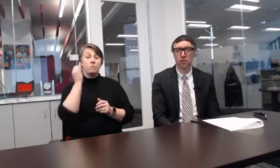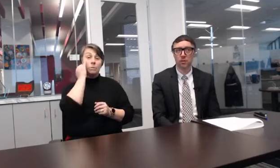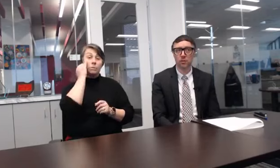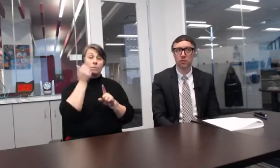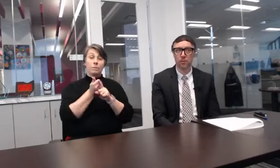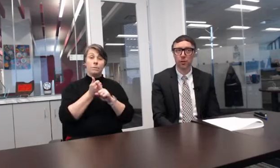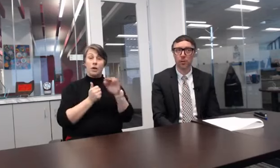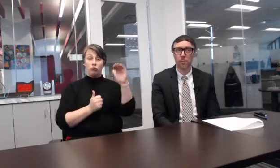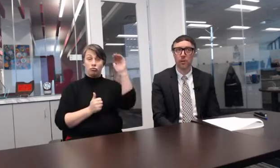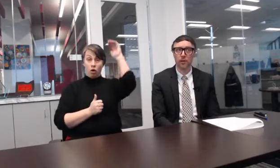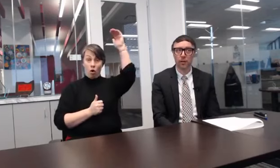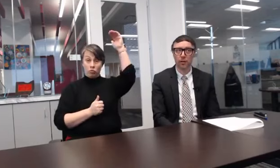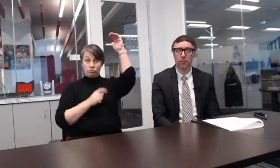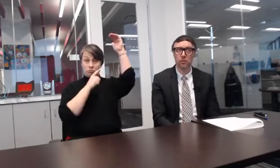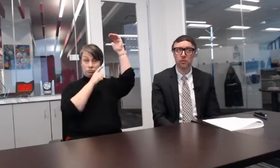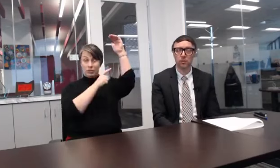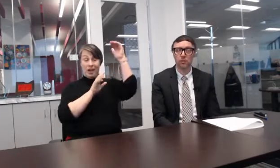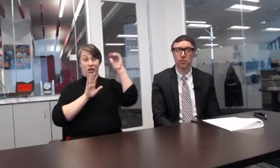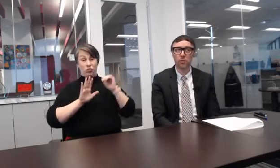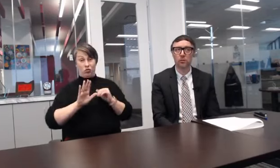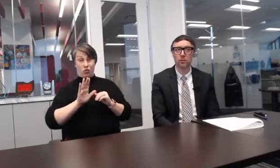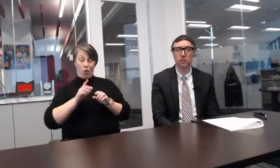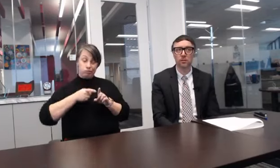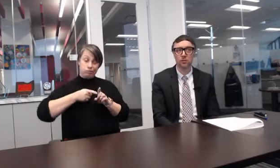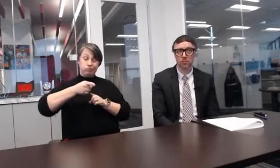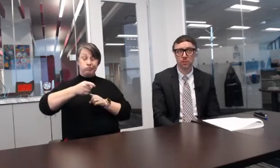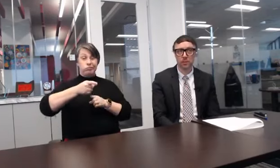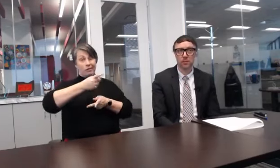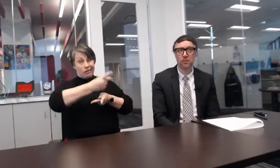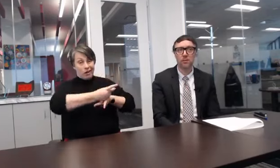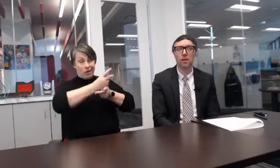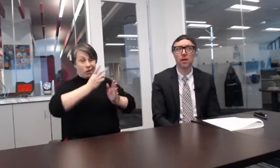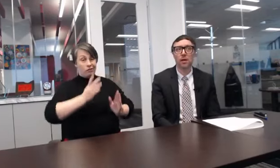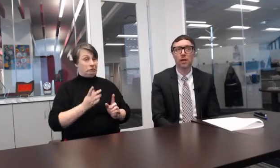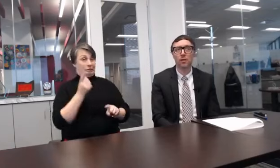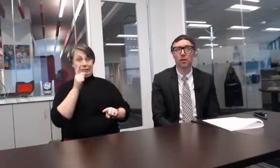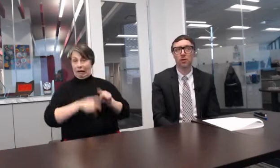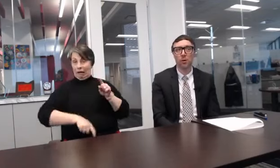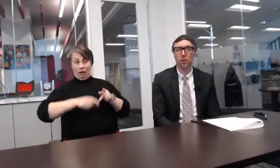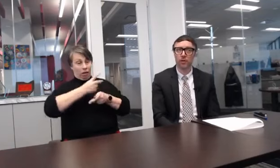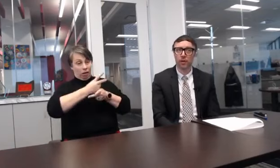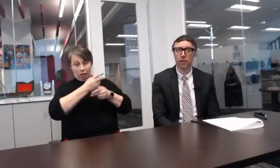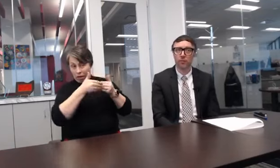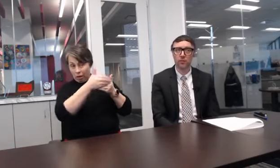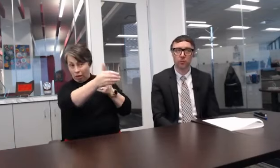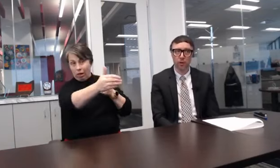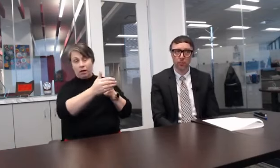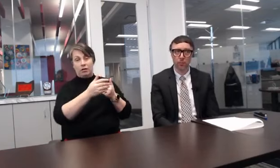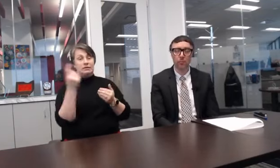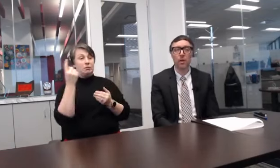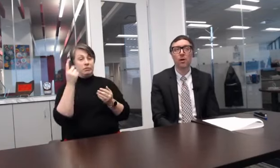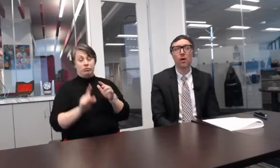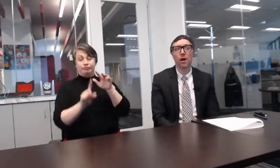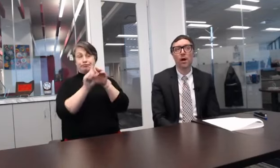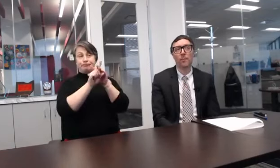and you're losing your primary caregiver due to unforeseen circumstances and there are no other caregivers available.